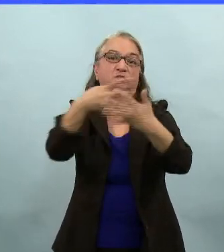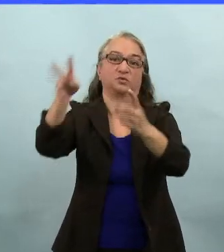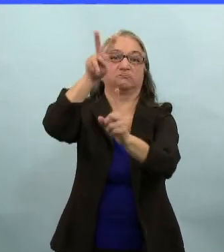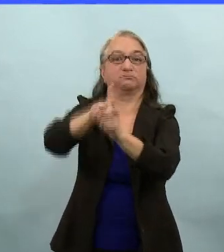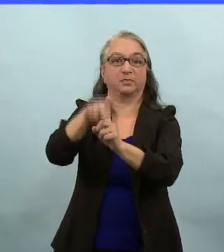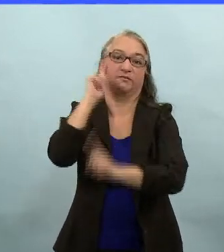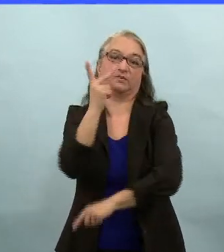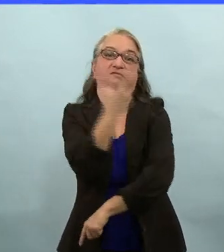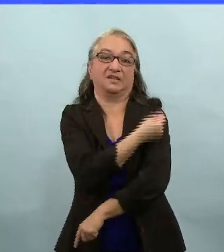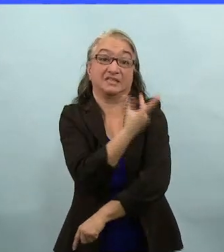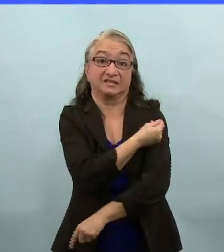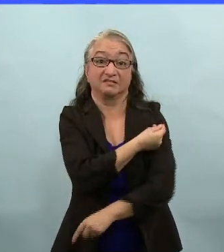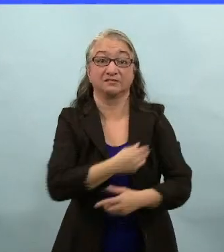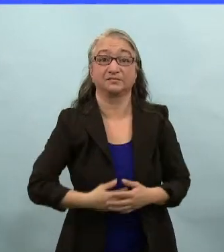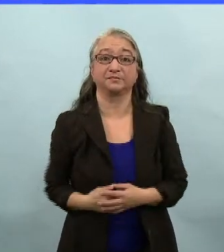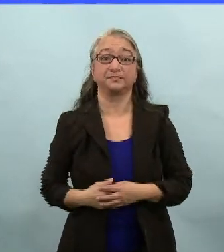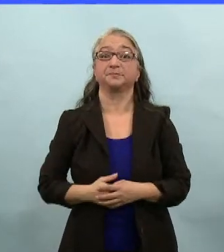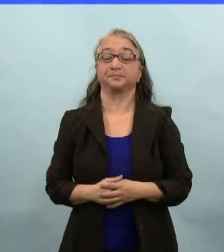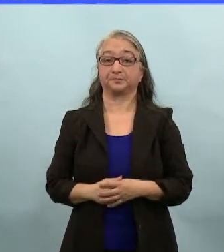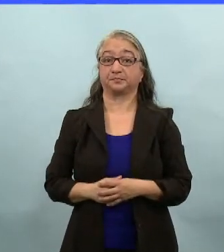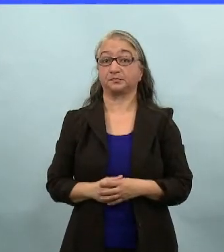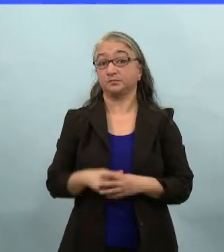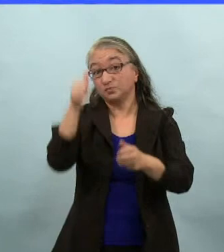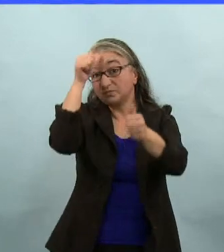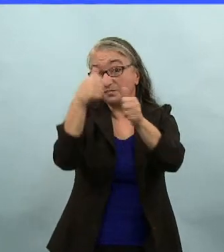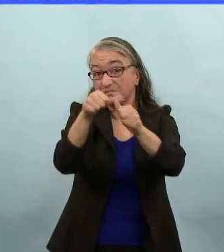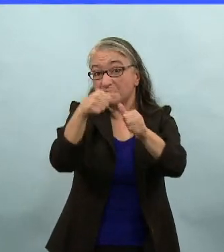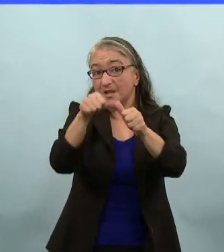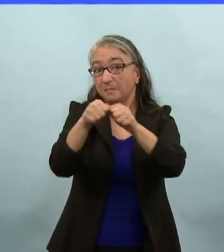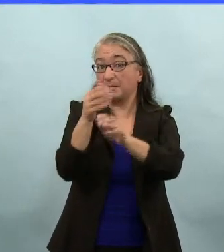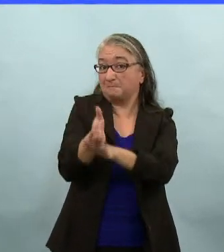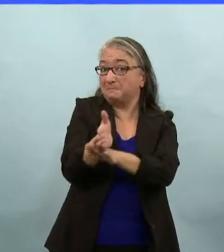people with a recent infection to wait three months before getting their next vaccine dose